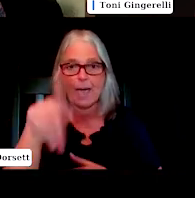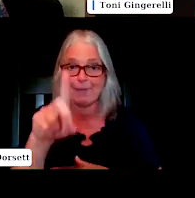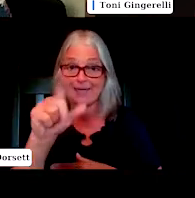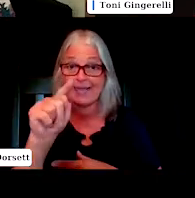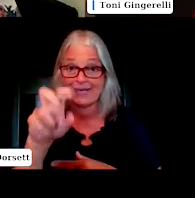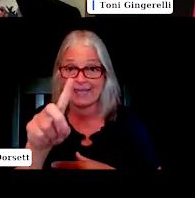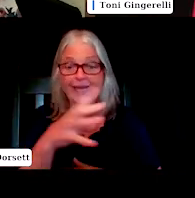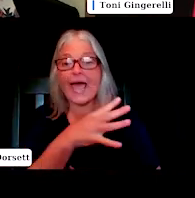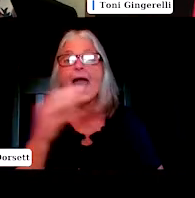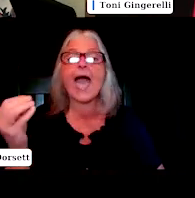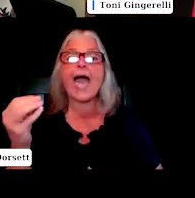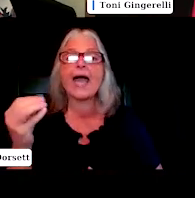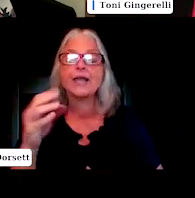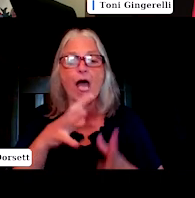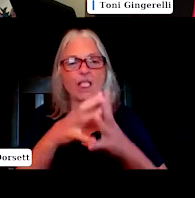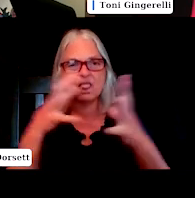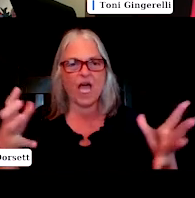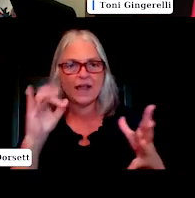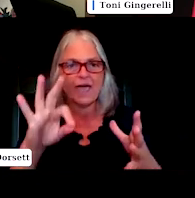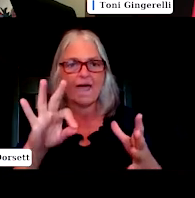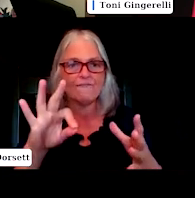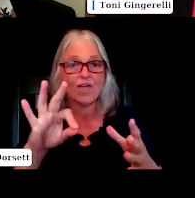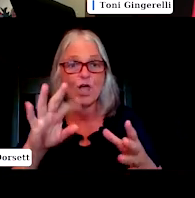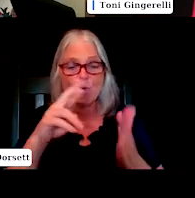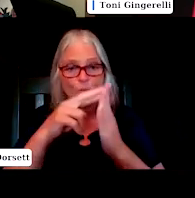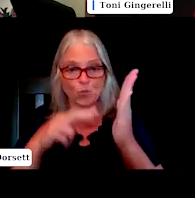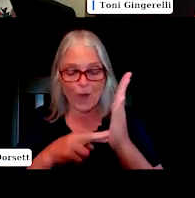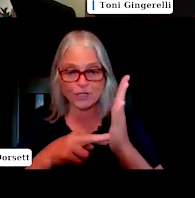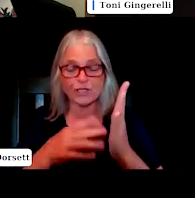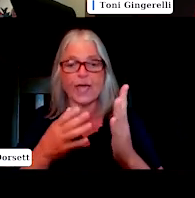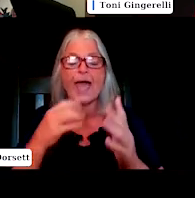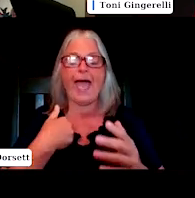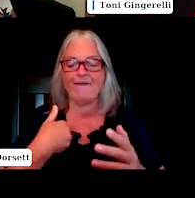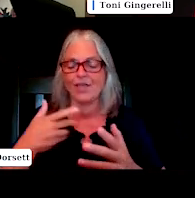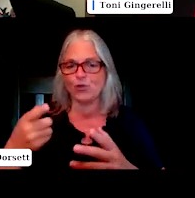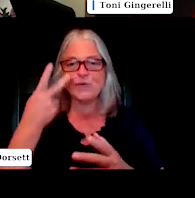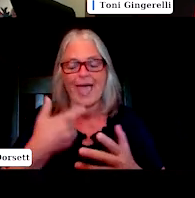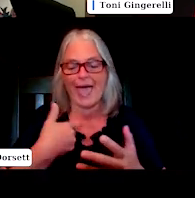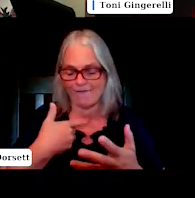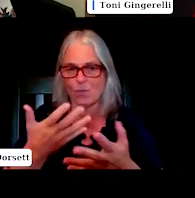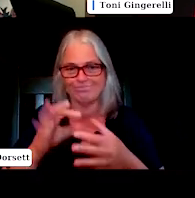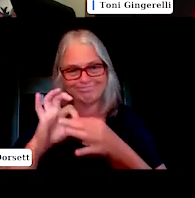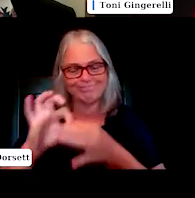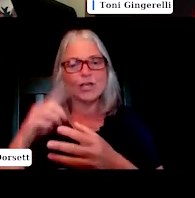And a lot of the registries that we see have a mechanism for connecting to say.